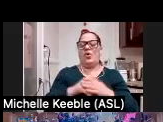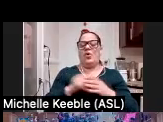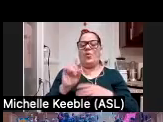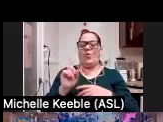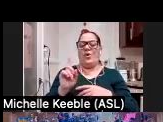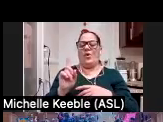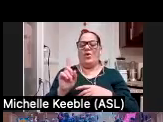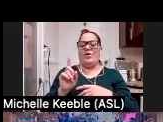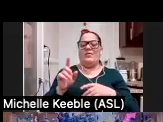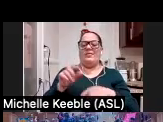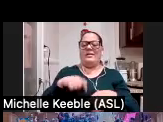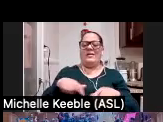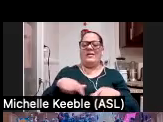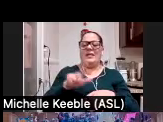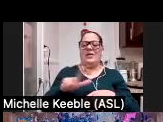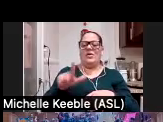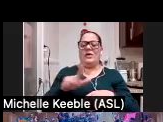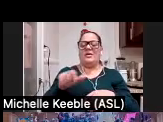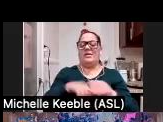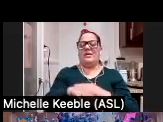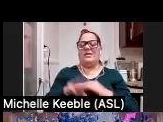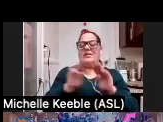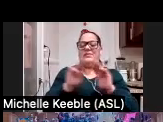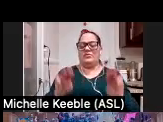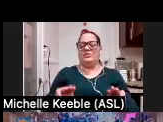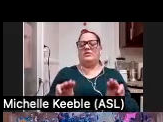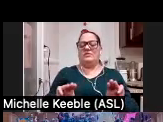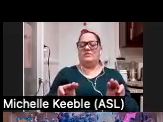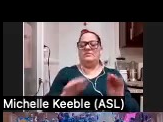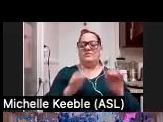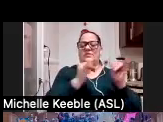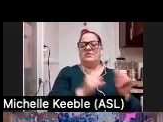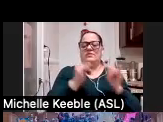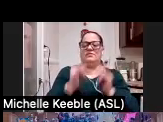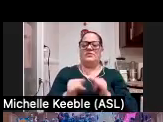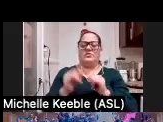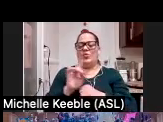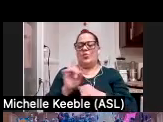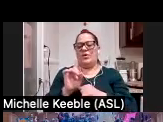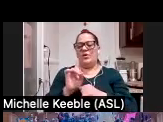located within the museum. Um for individuals that would like to know like where it actually is.